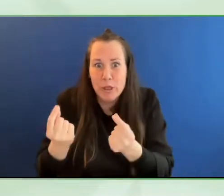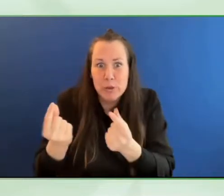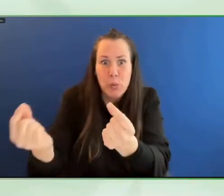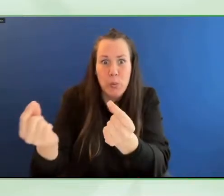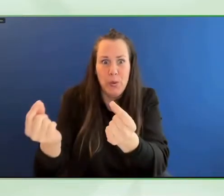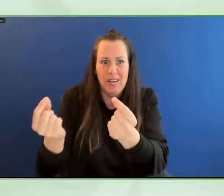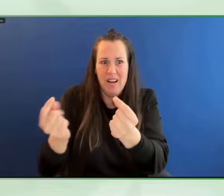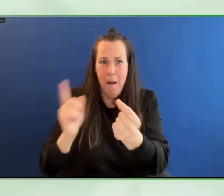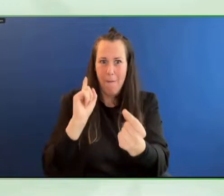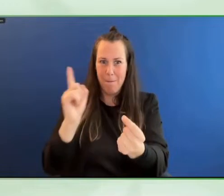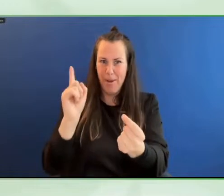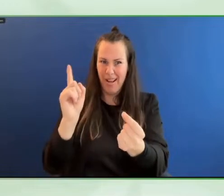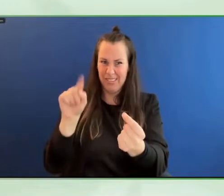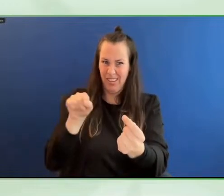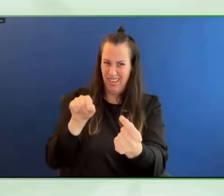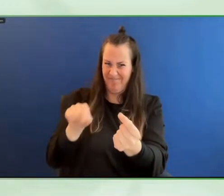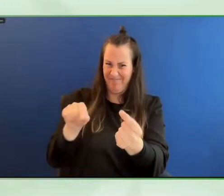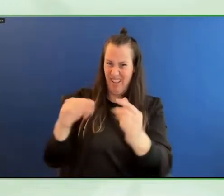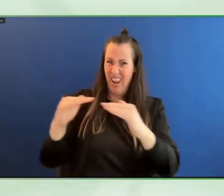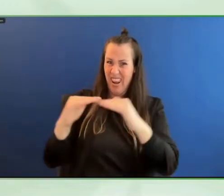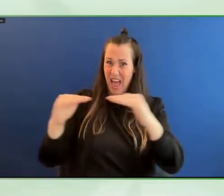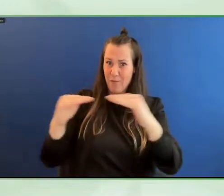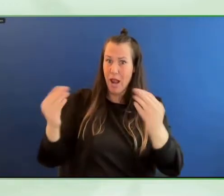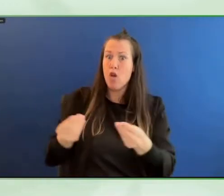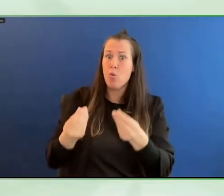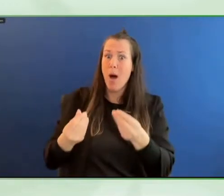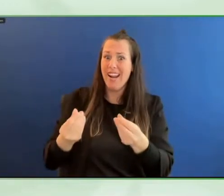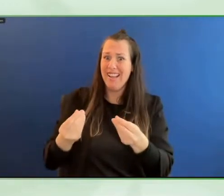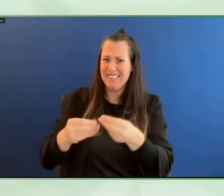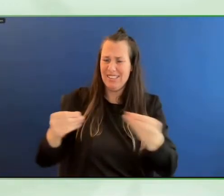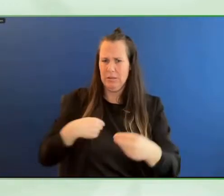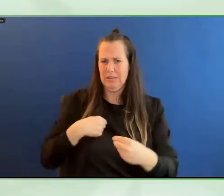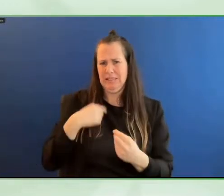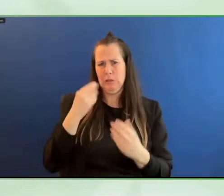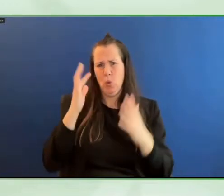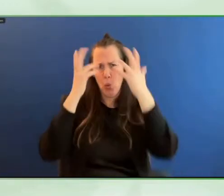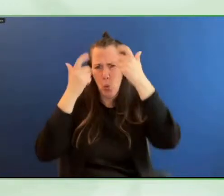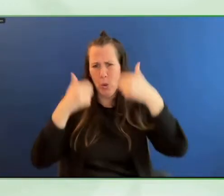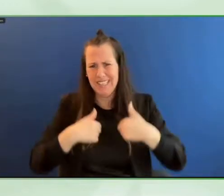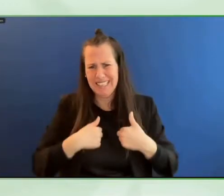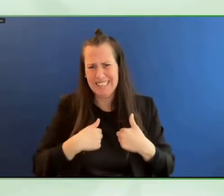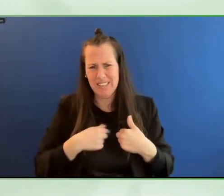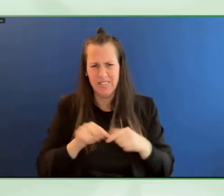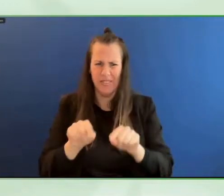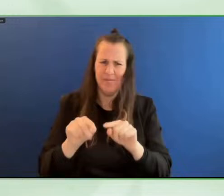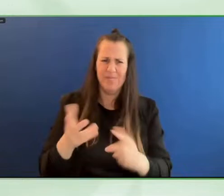trust the descriptions you are hearing. So for accessibility purposes we absolutely need to get this right.